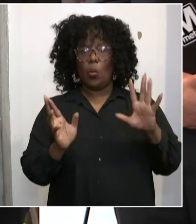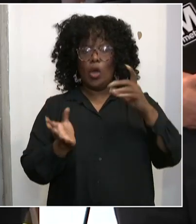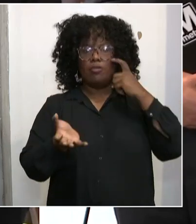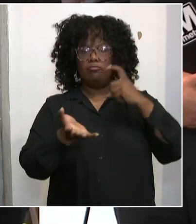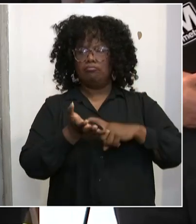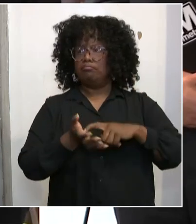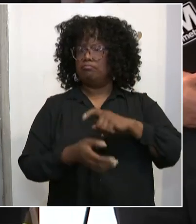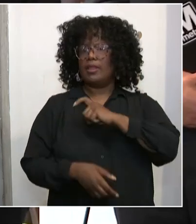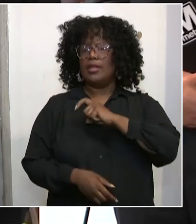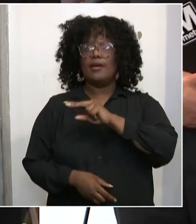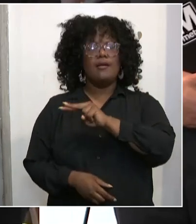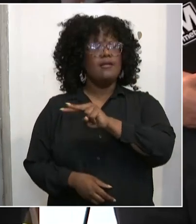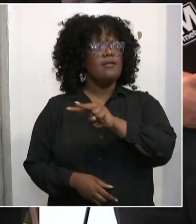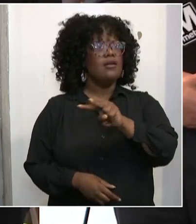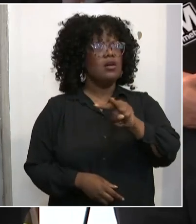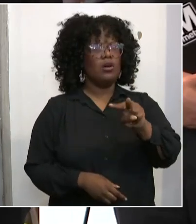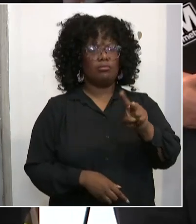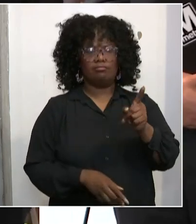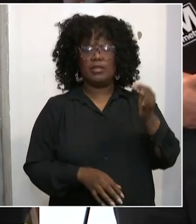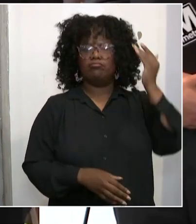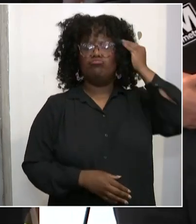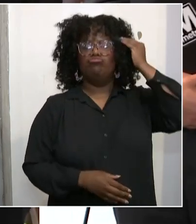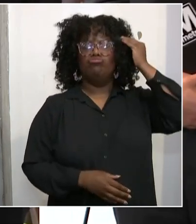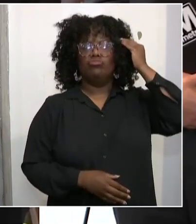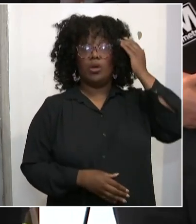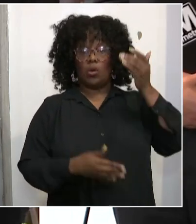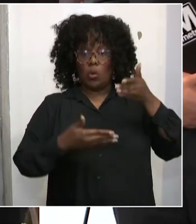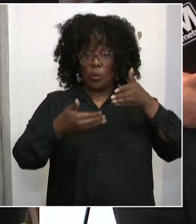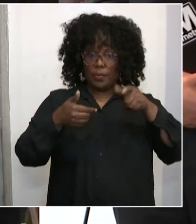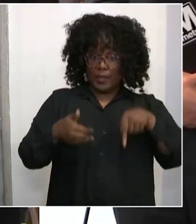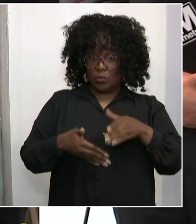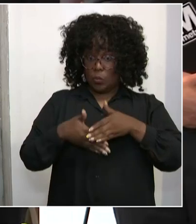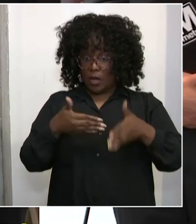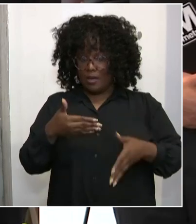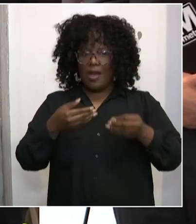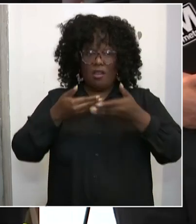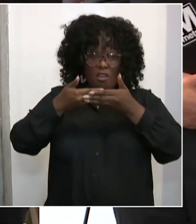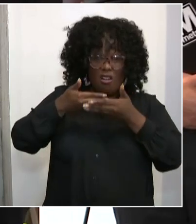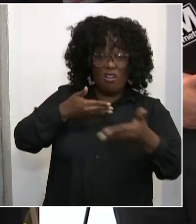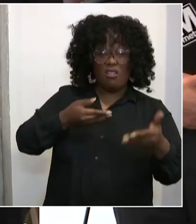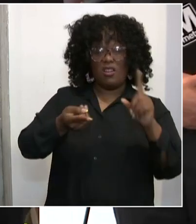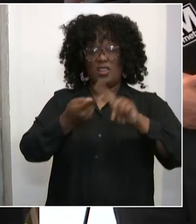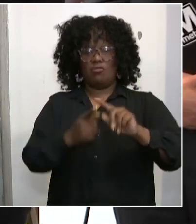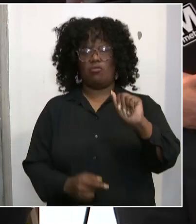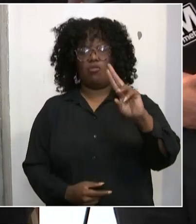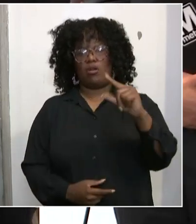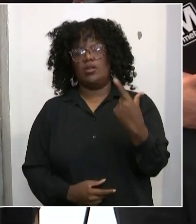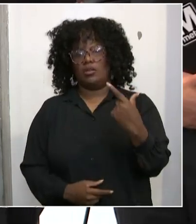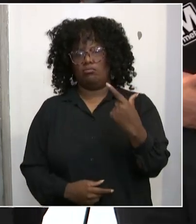starting this weekend until the end of August. What I also want to do is give a shout out to, uh,